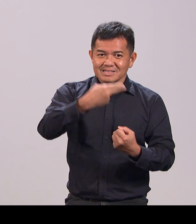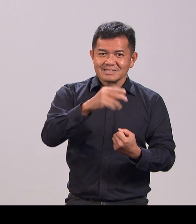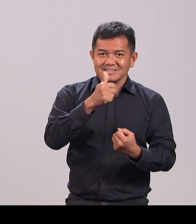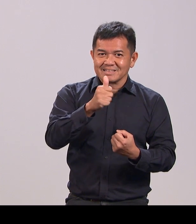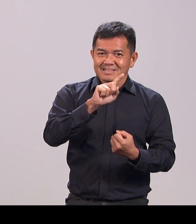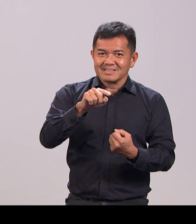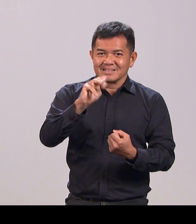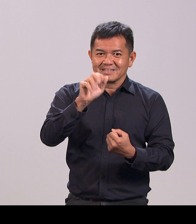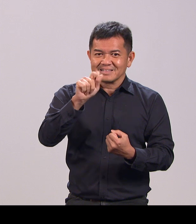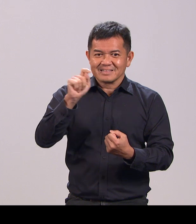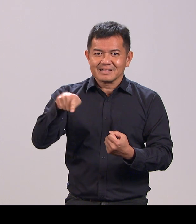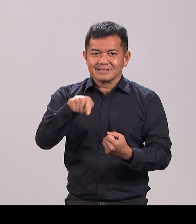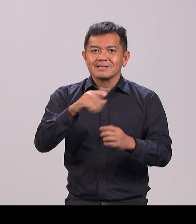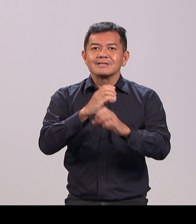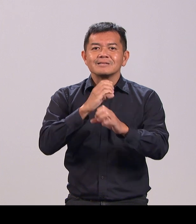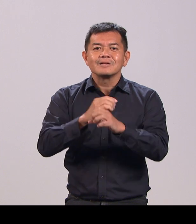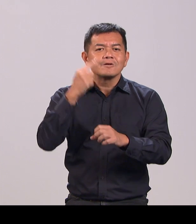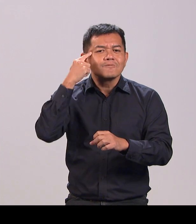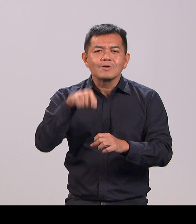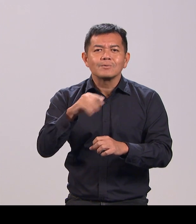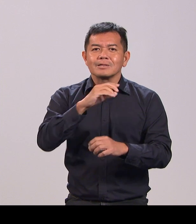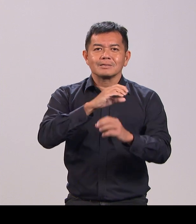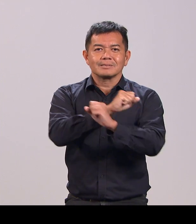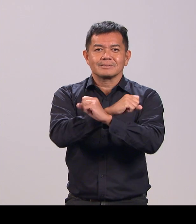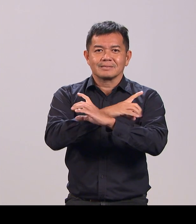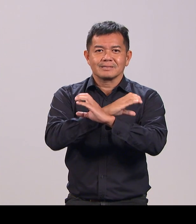They also make drones and specialised industrial and commercial equipment.